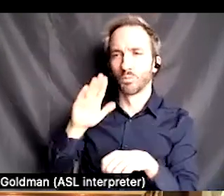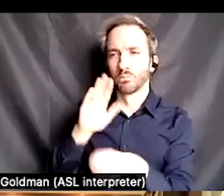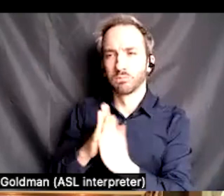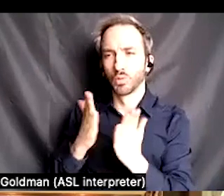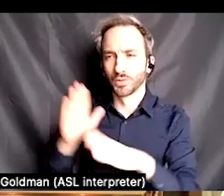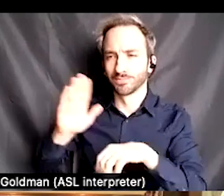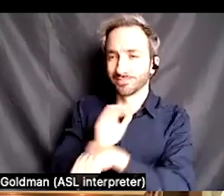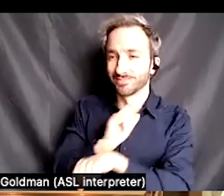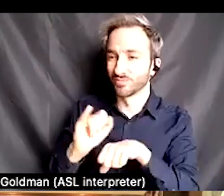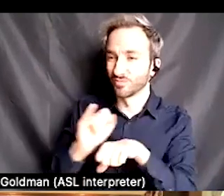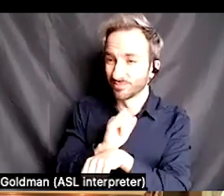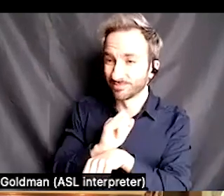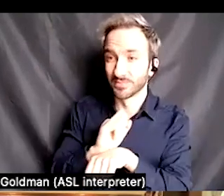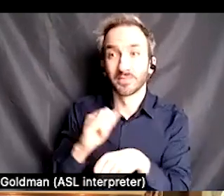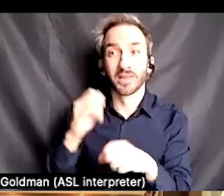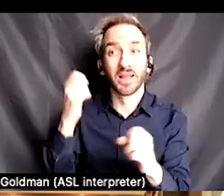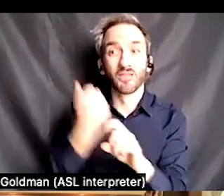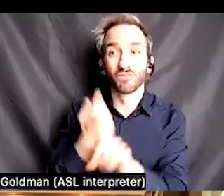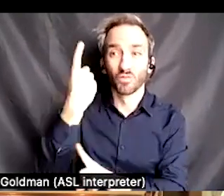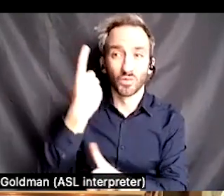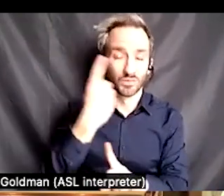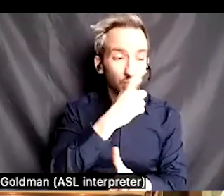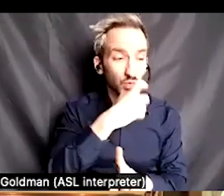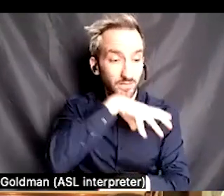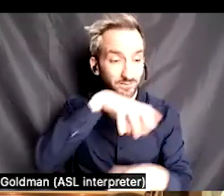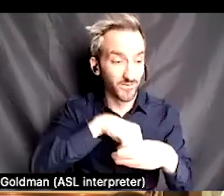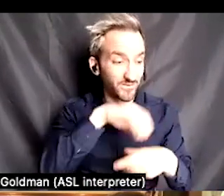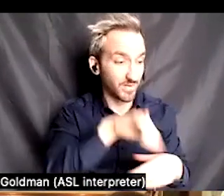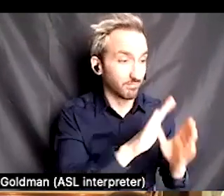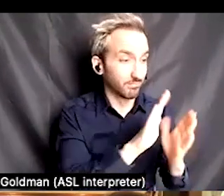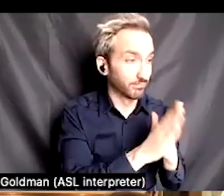book supply chain carries a responsibility to serve readers by publishing, promoting,